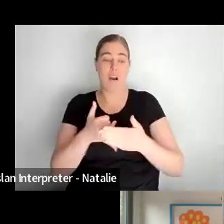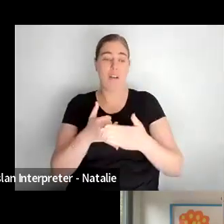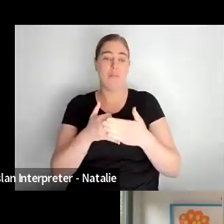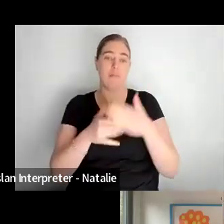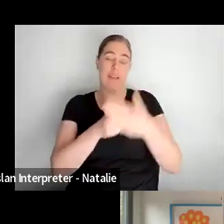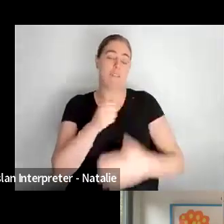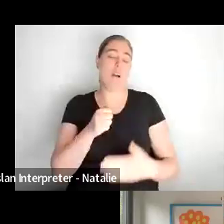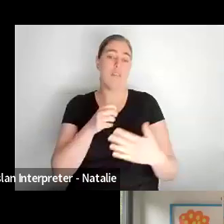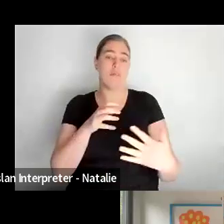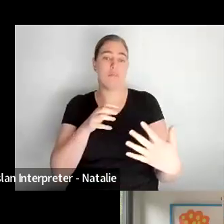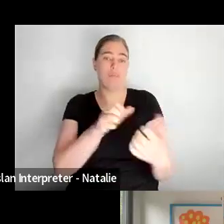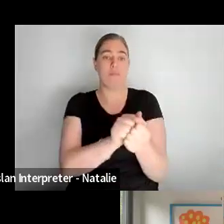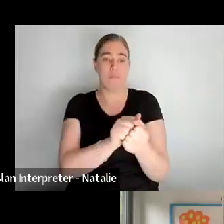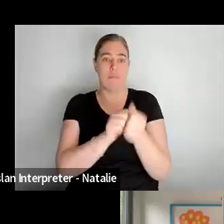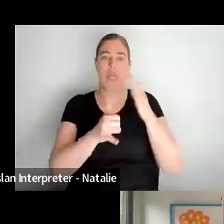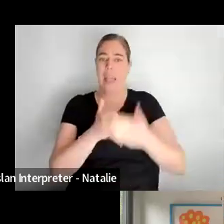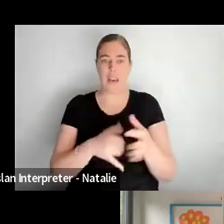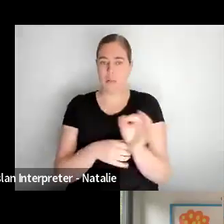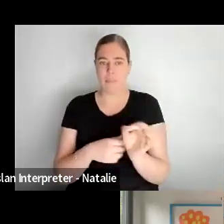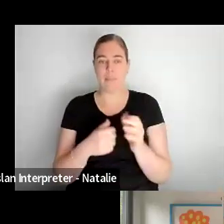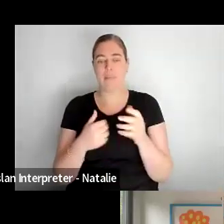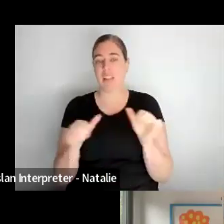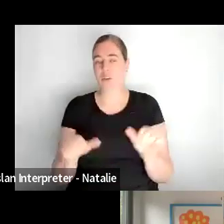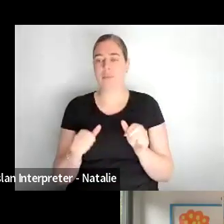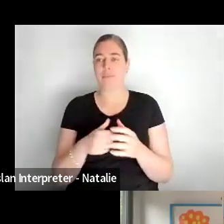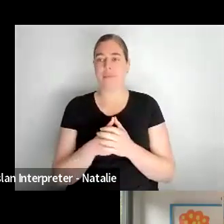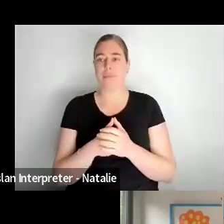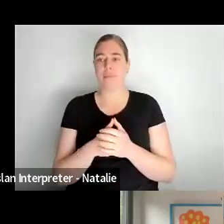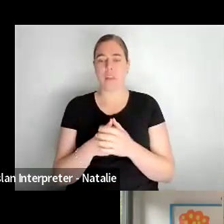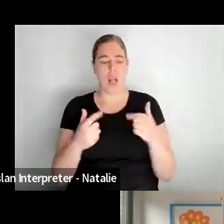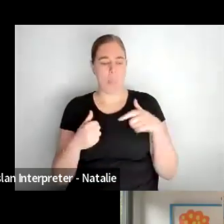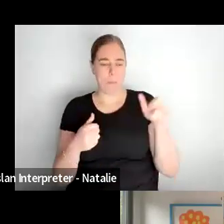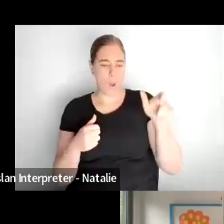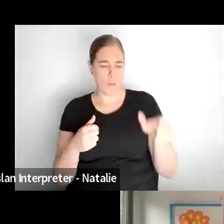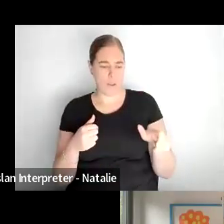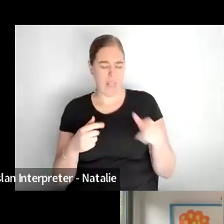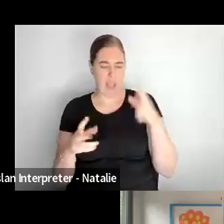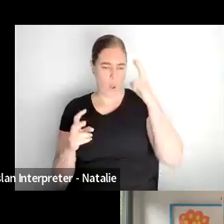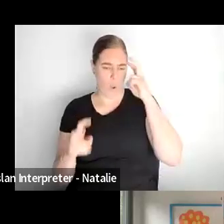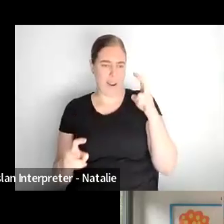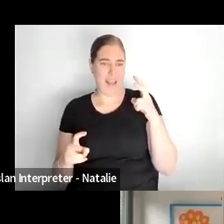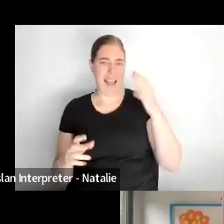but I feel like the person - are they called the... head of art form? Is that right?